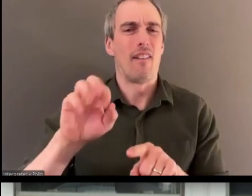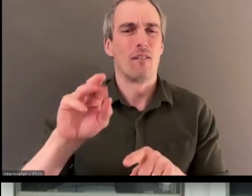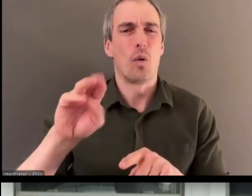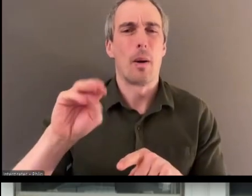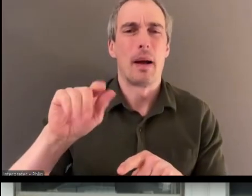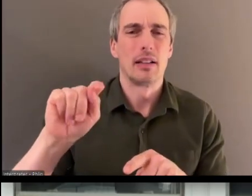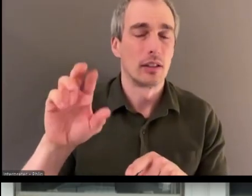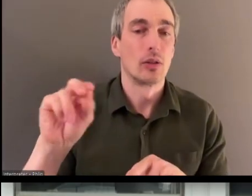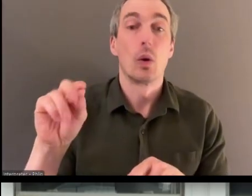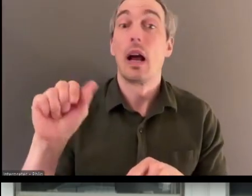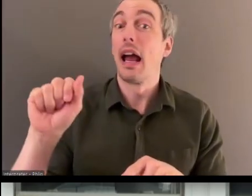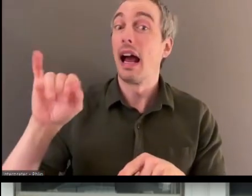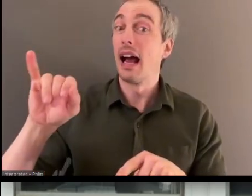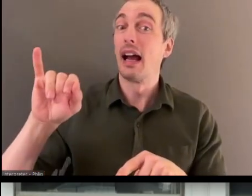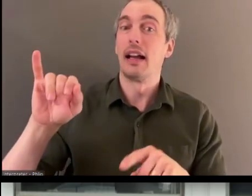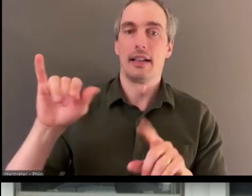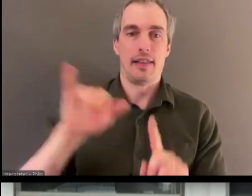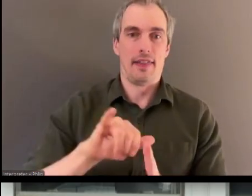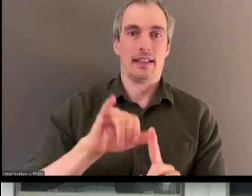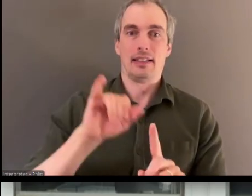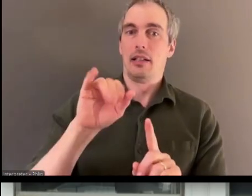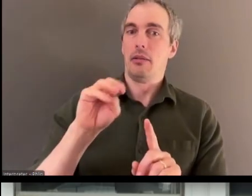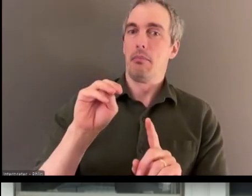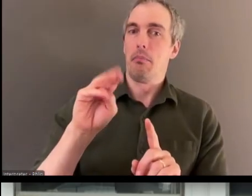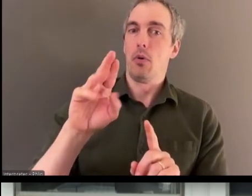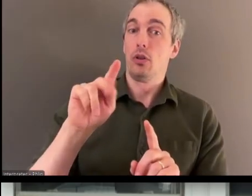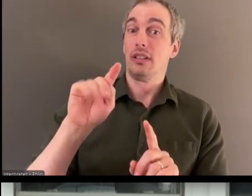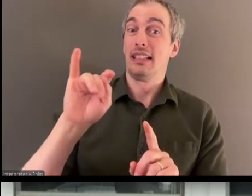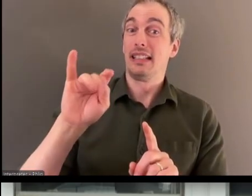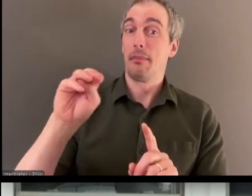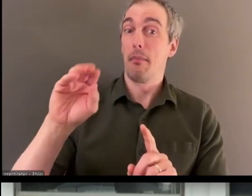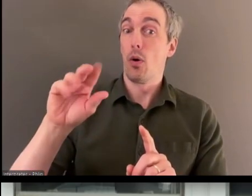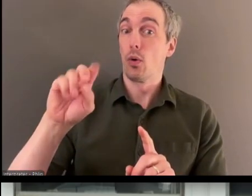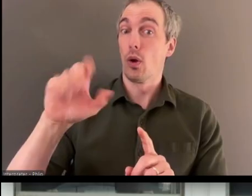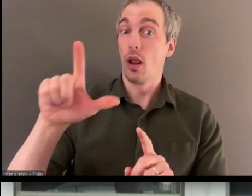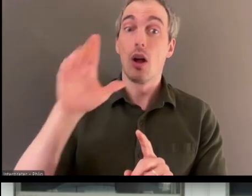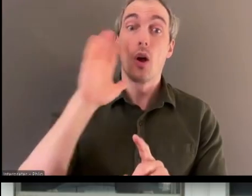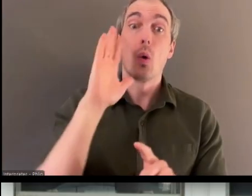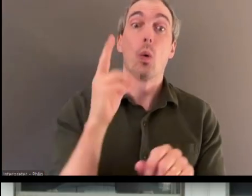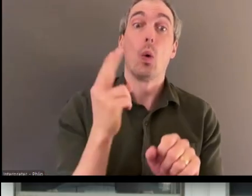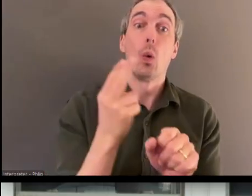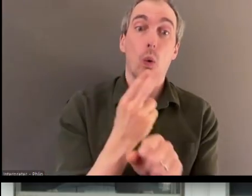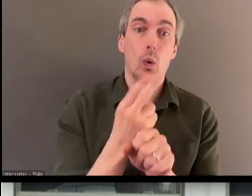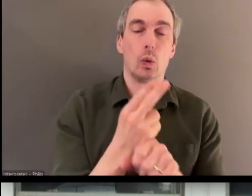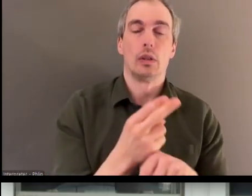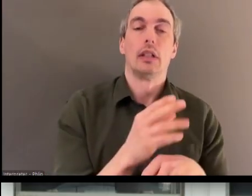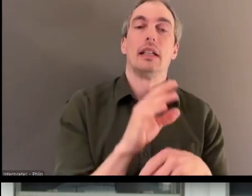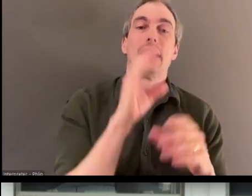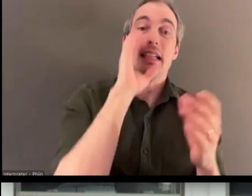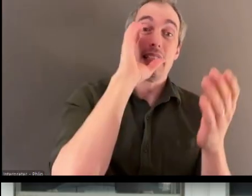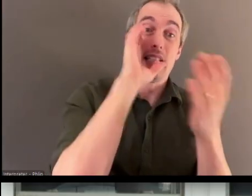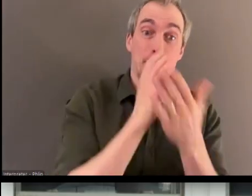represented in the same space. We're using its multimodal capabilities in order to bring in the visual language.